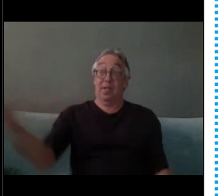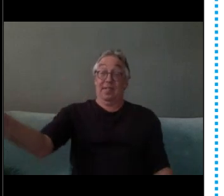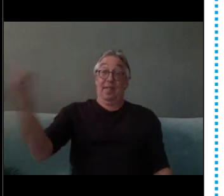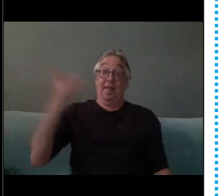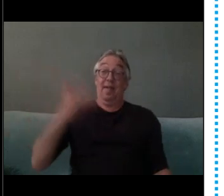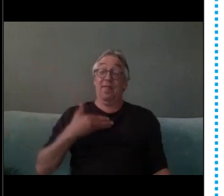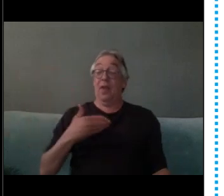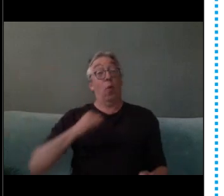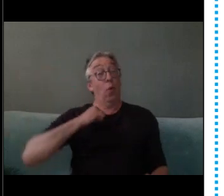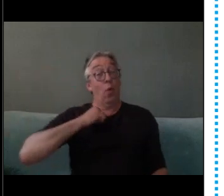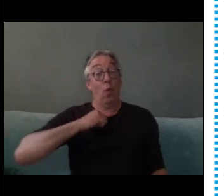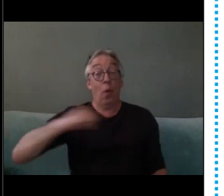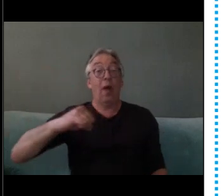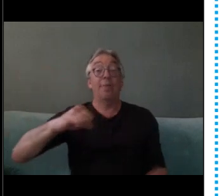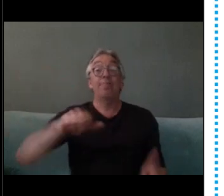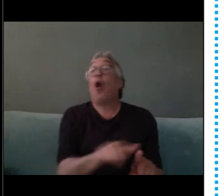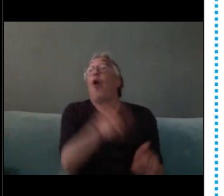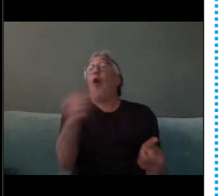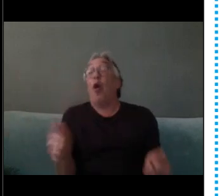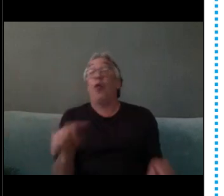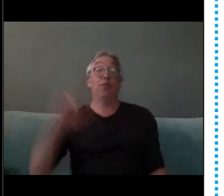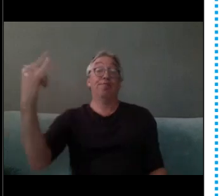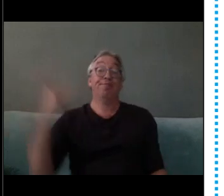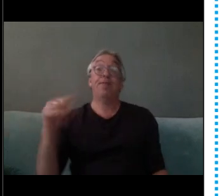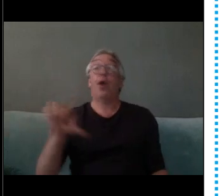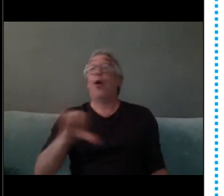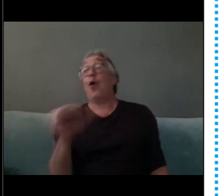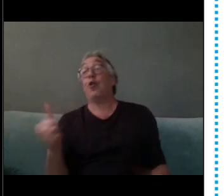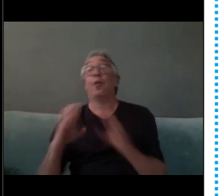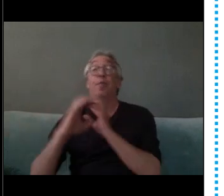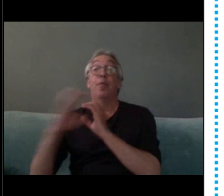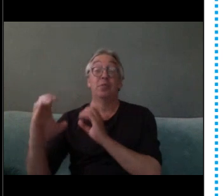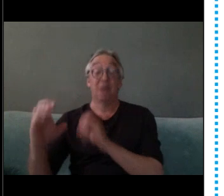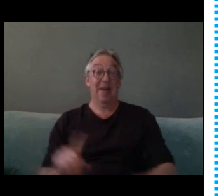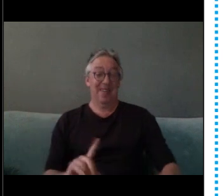but since we live now in a very uncertain period